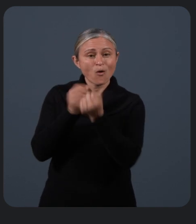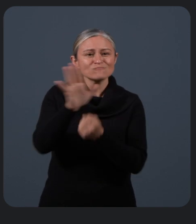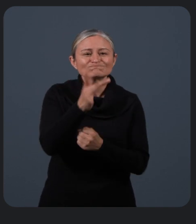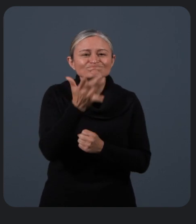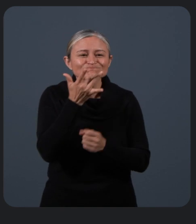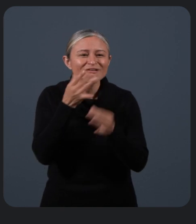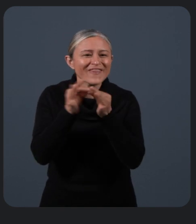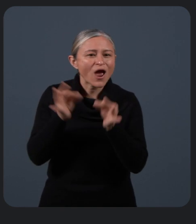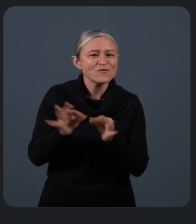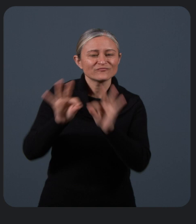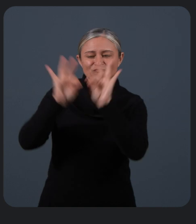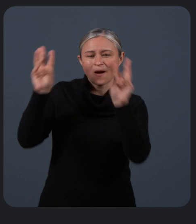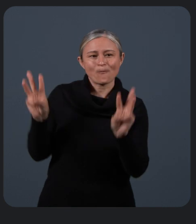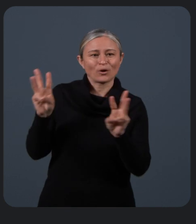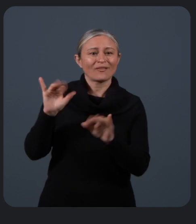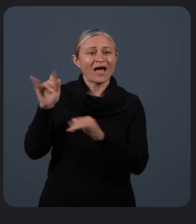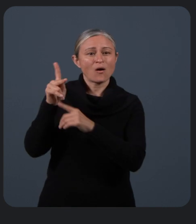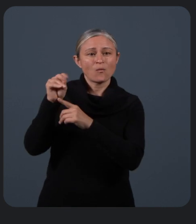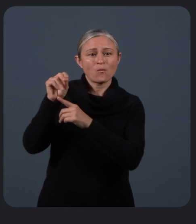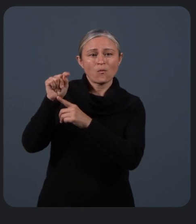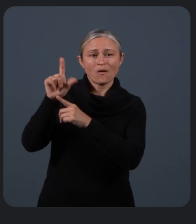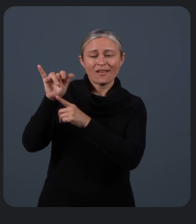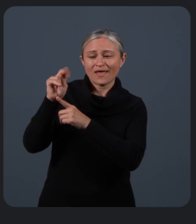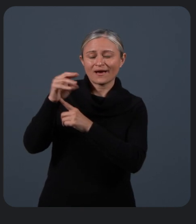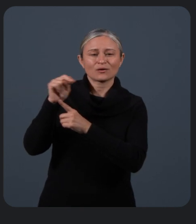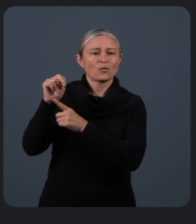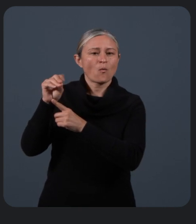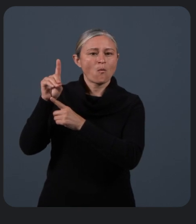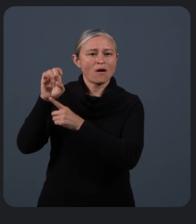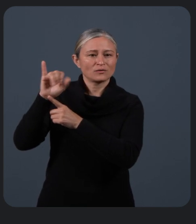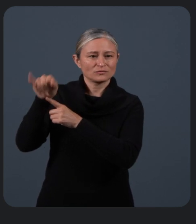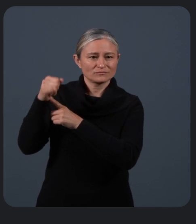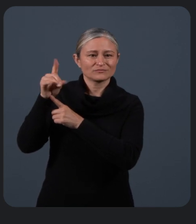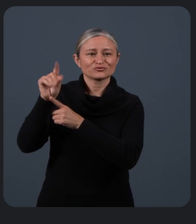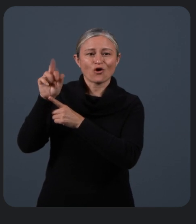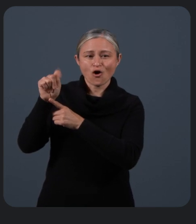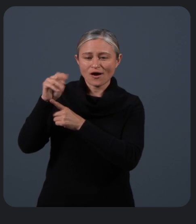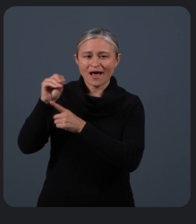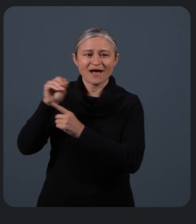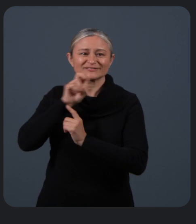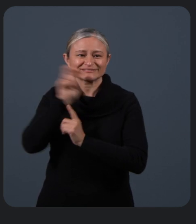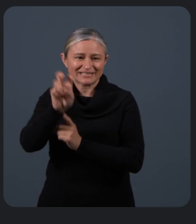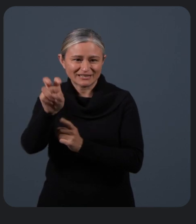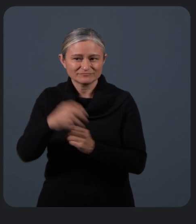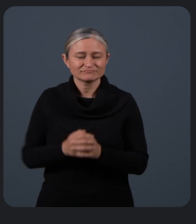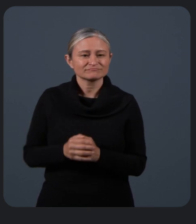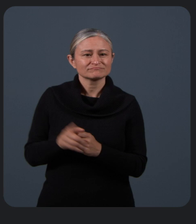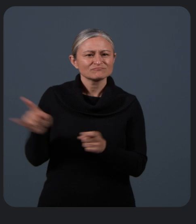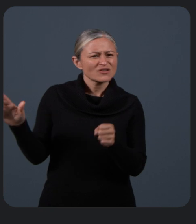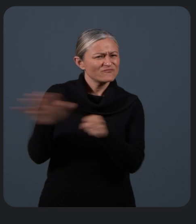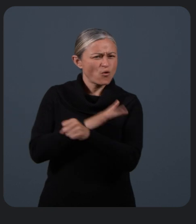like Kotlin, Node.js, Dart, and Python. It's fully managed and automatically scales